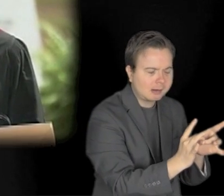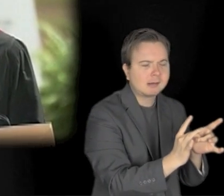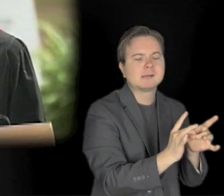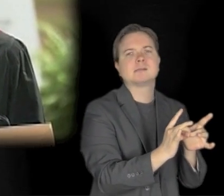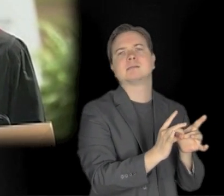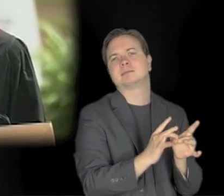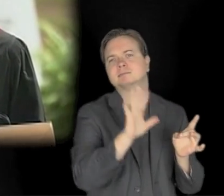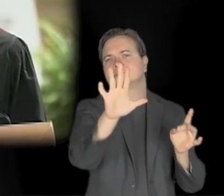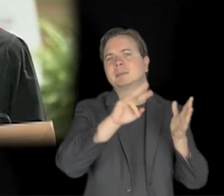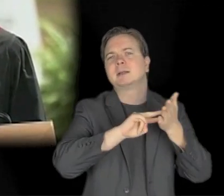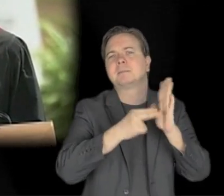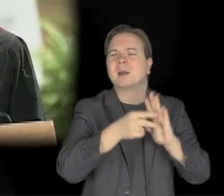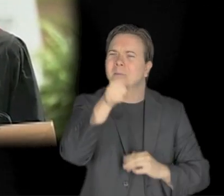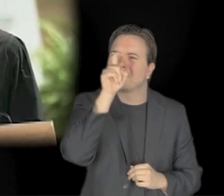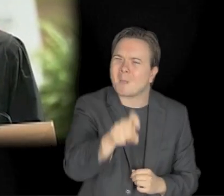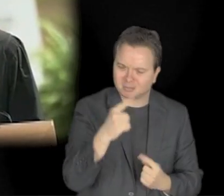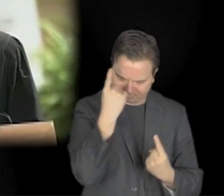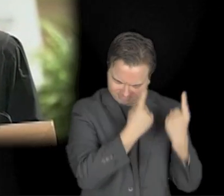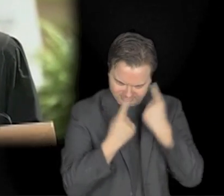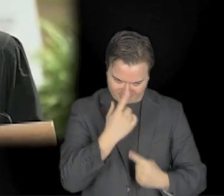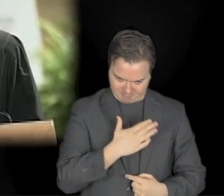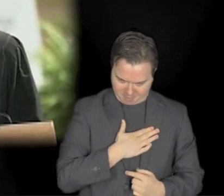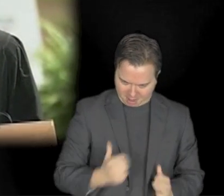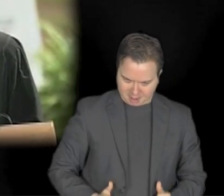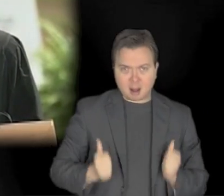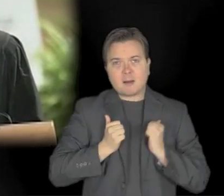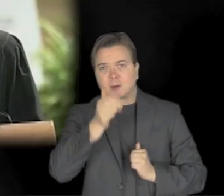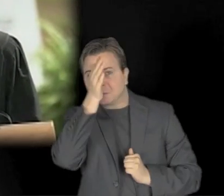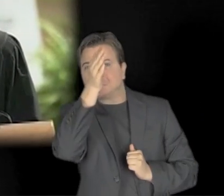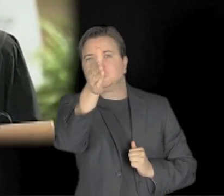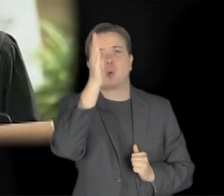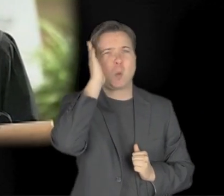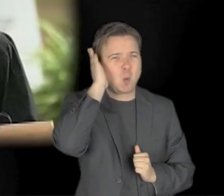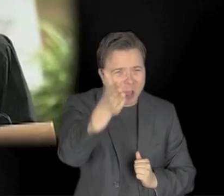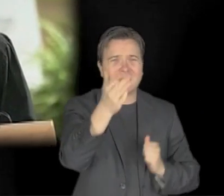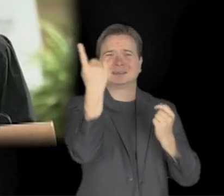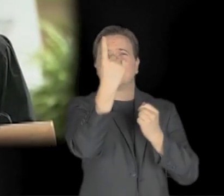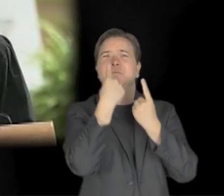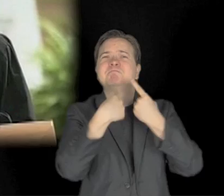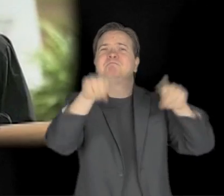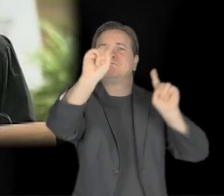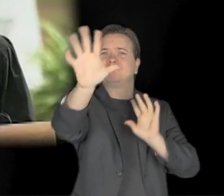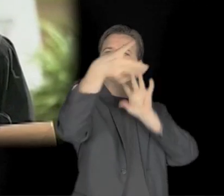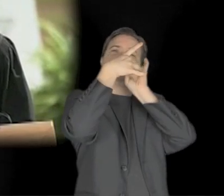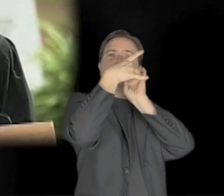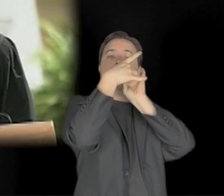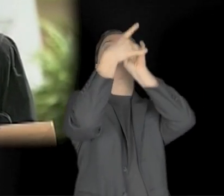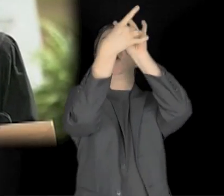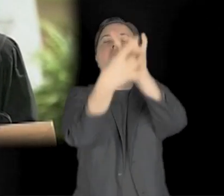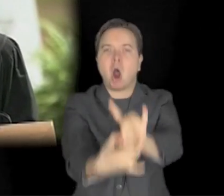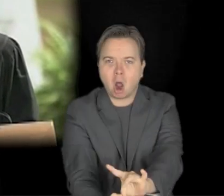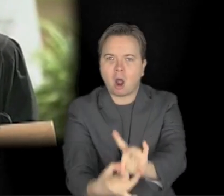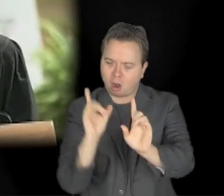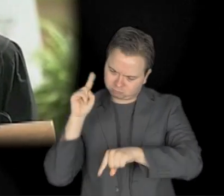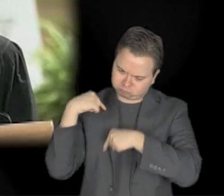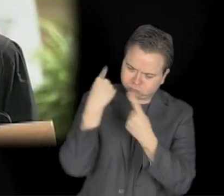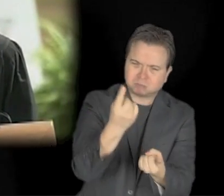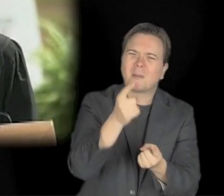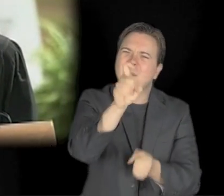So you have to trust that the dots will somehow connect in your future. You have to trust in something — your gut, destiny, life, karma, whatever.